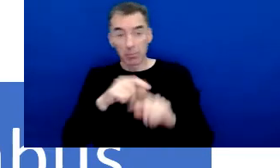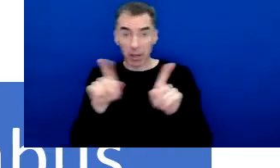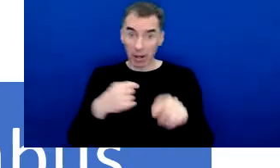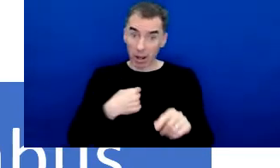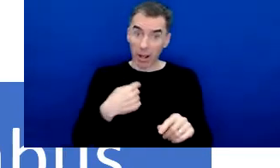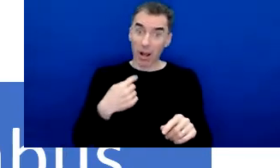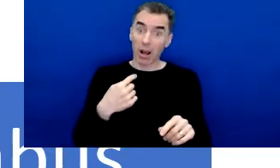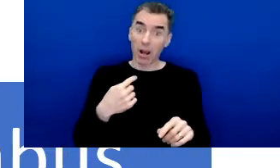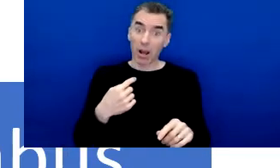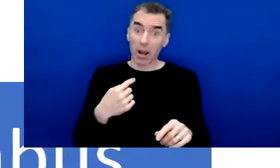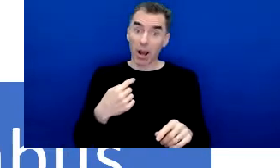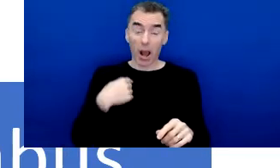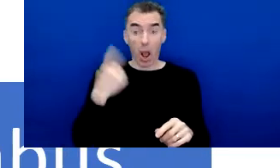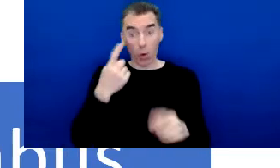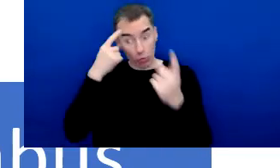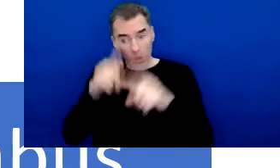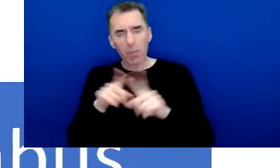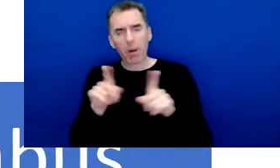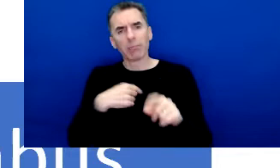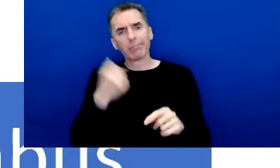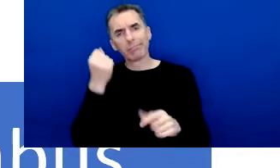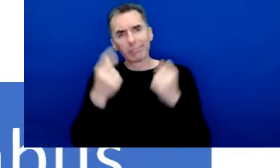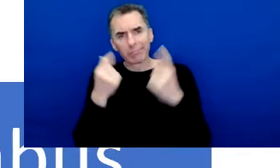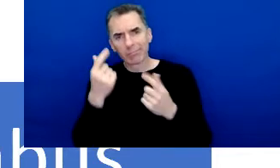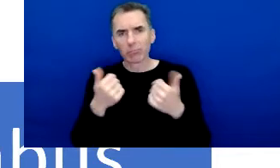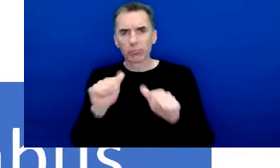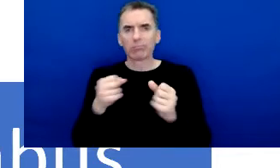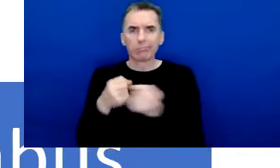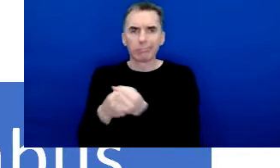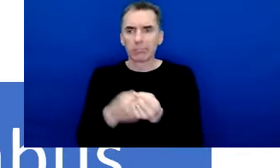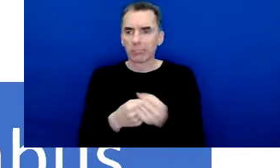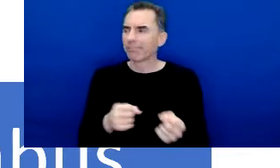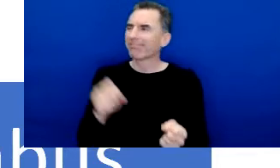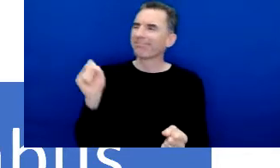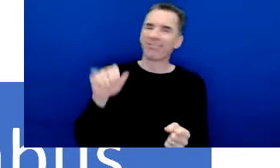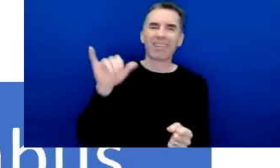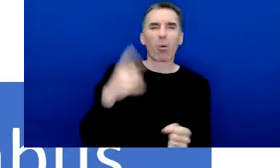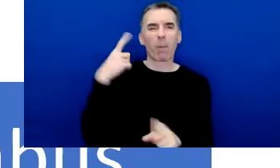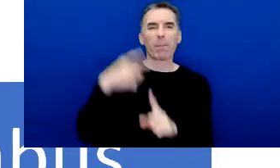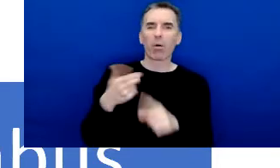I just empathize. Yeah, this is one of those things where the three of us didn't totally agree. I teach business.